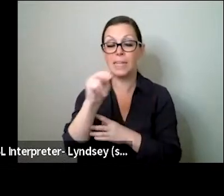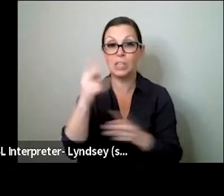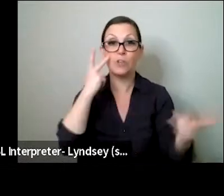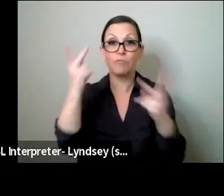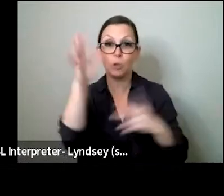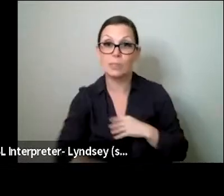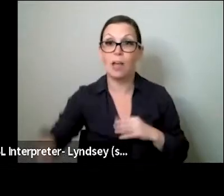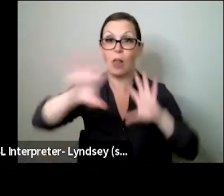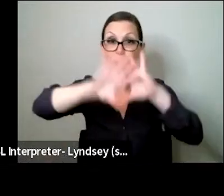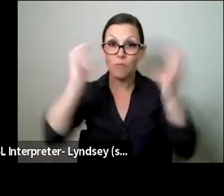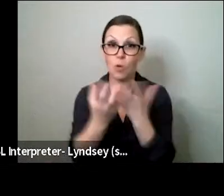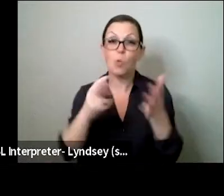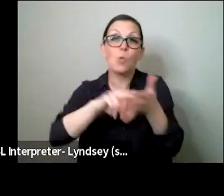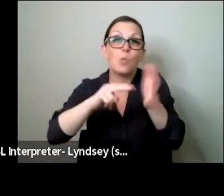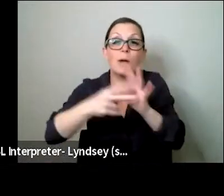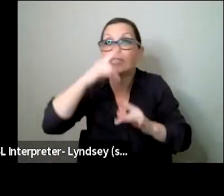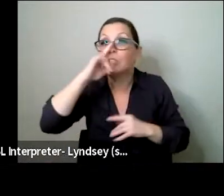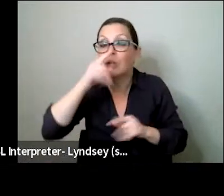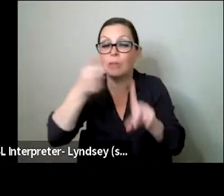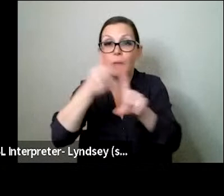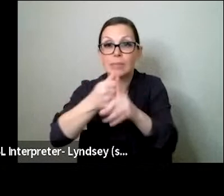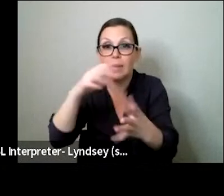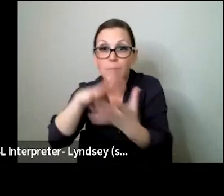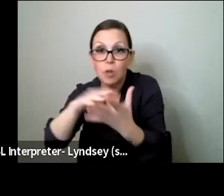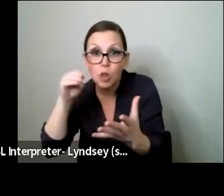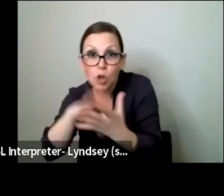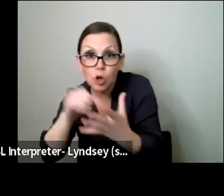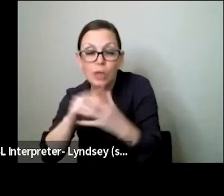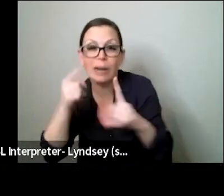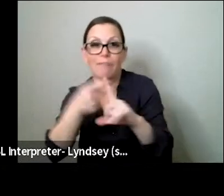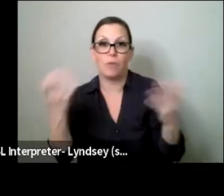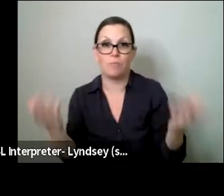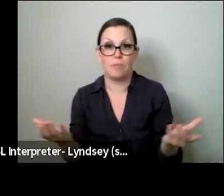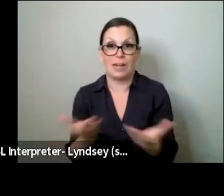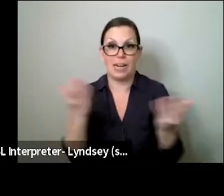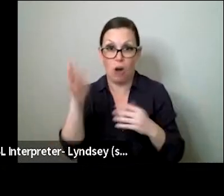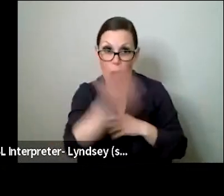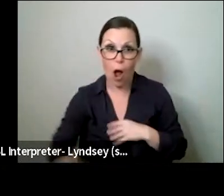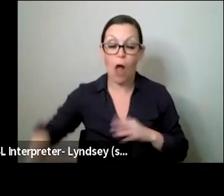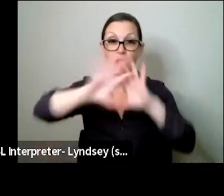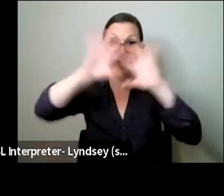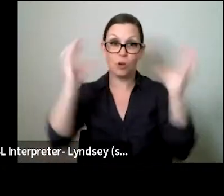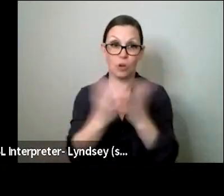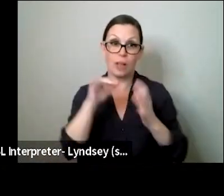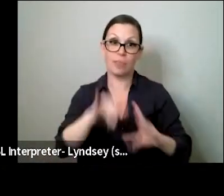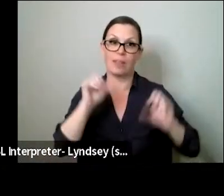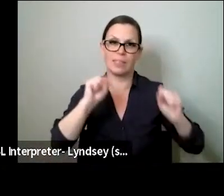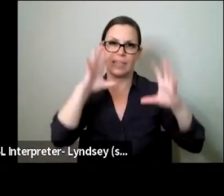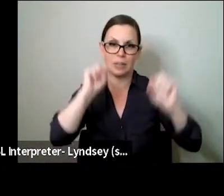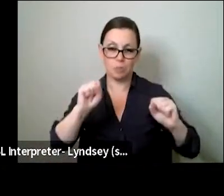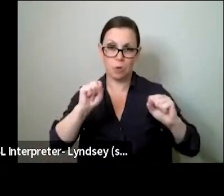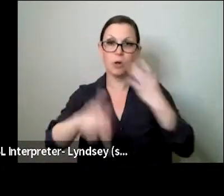So children are learning from Storyline Online all over the world, and it's an incredible program that we're very proud of.